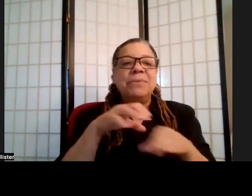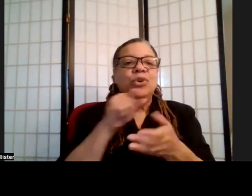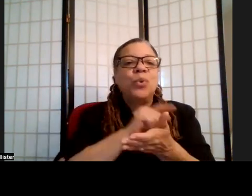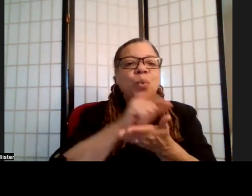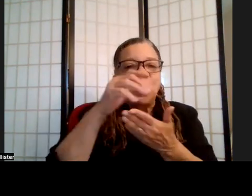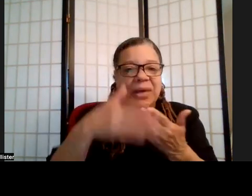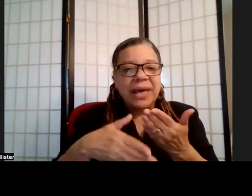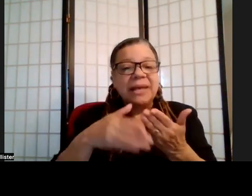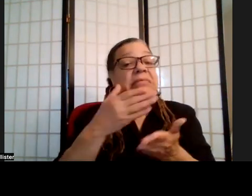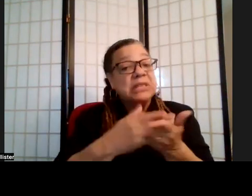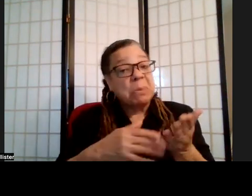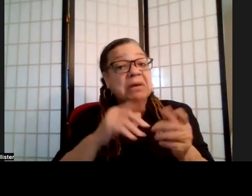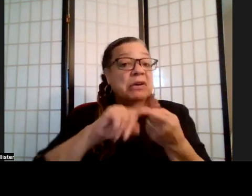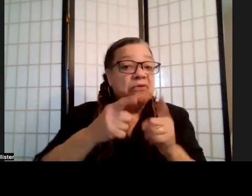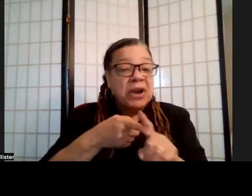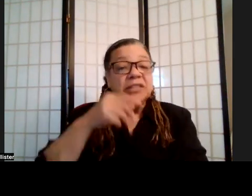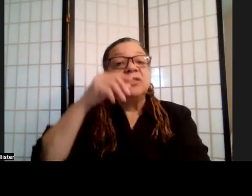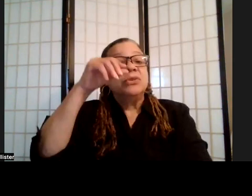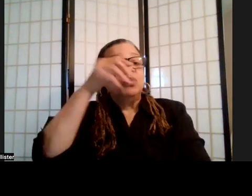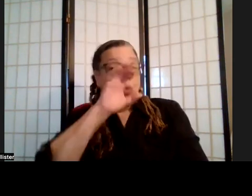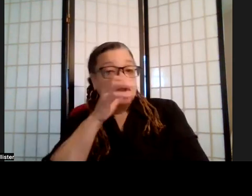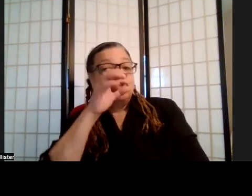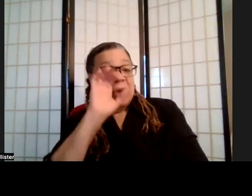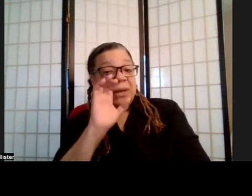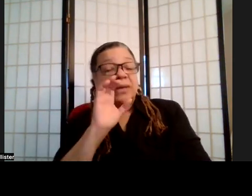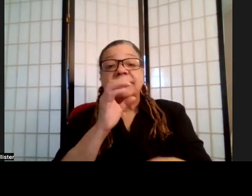group of his friends, all of them from the same slum, would get together and consume